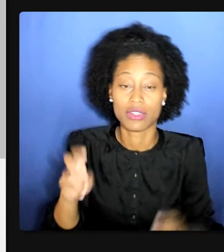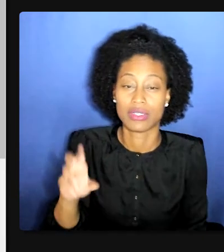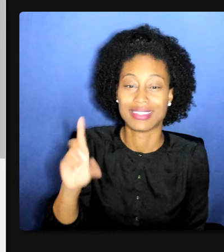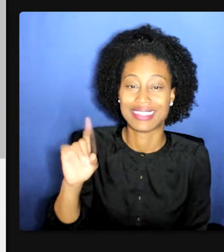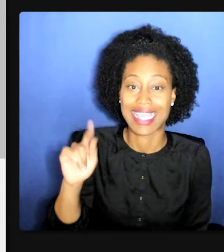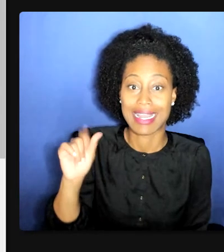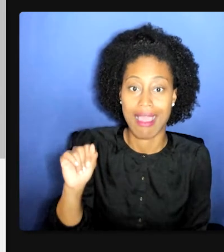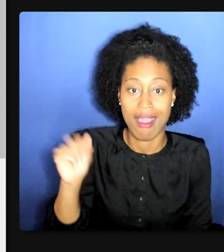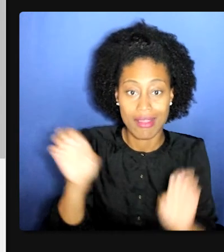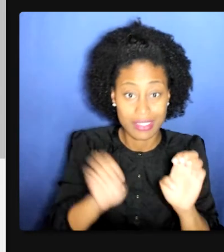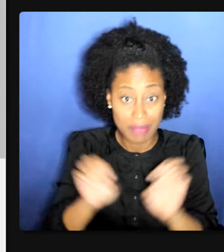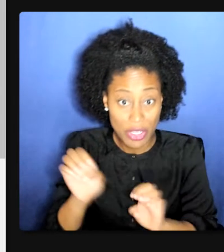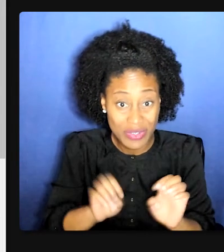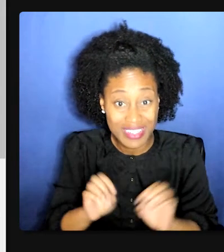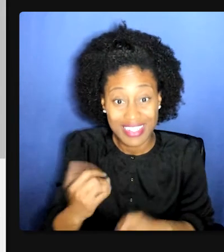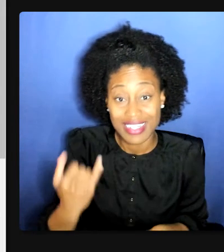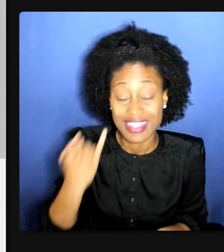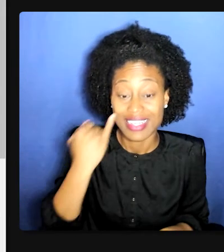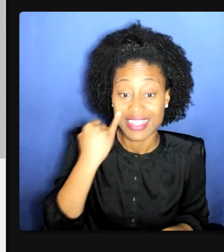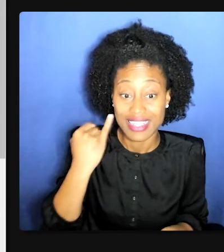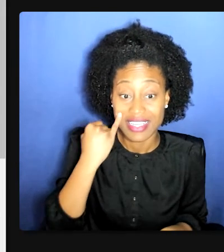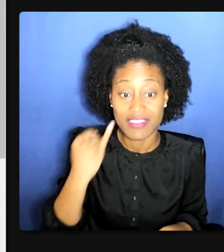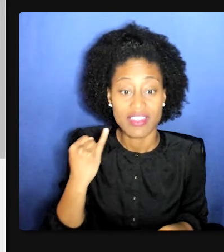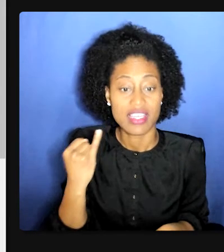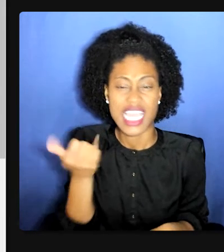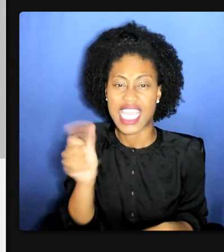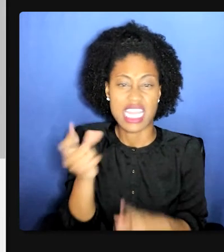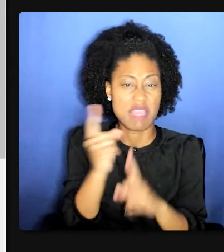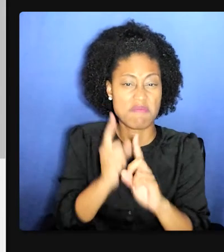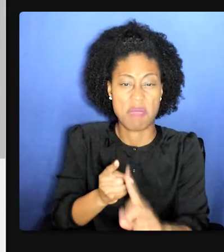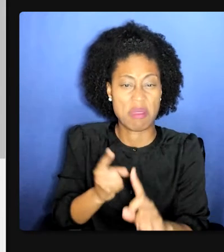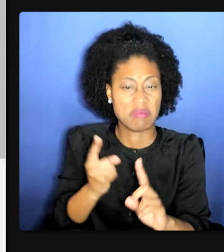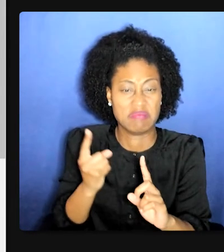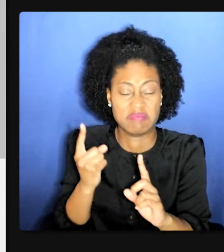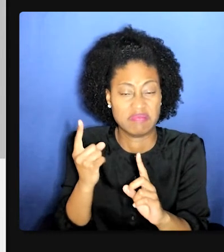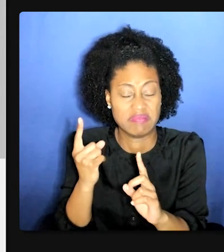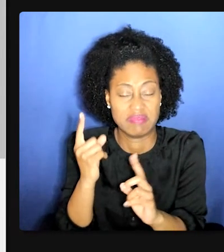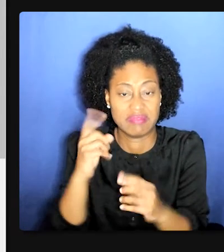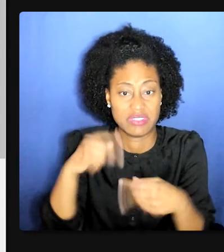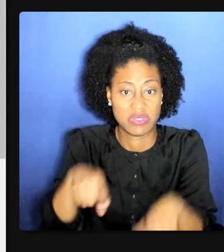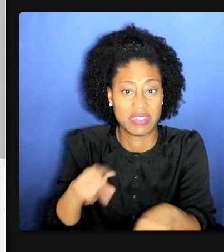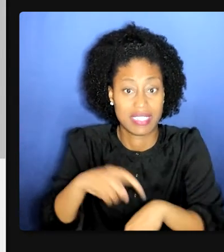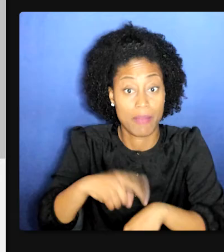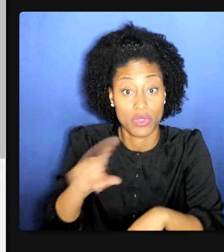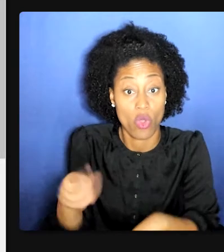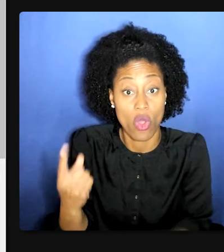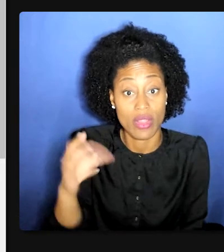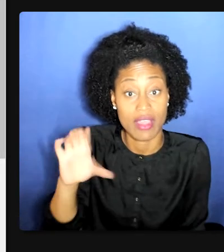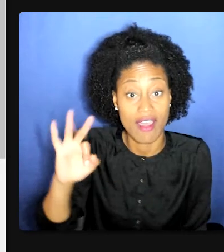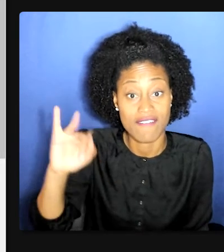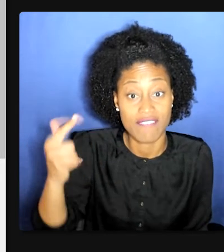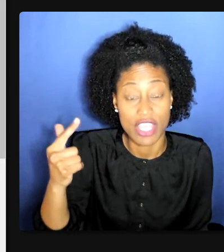when there is a game climb, at any point in time, you can only configure one title data.